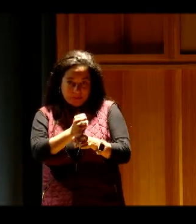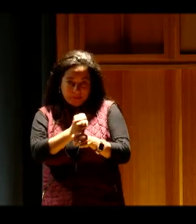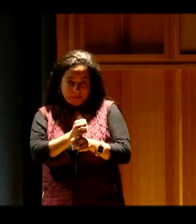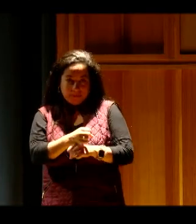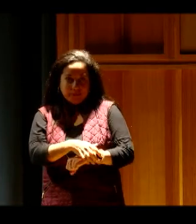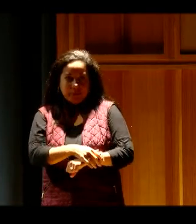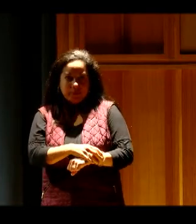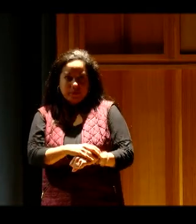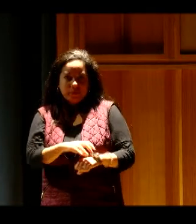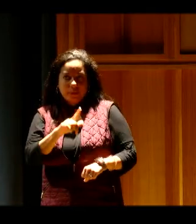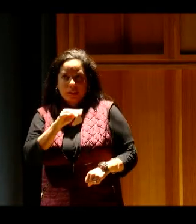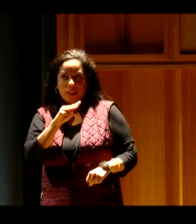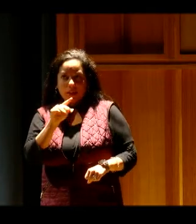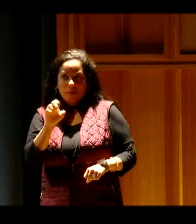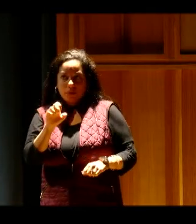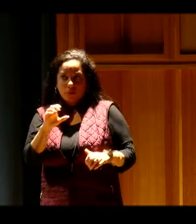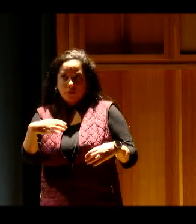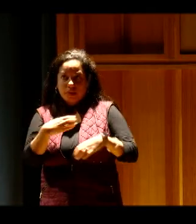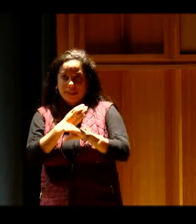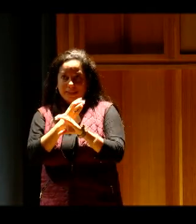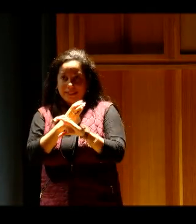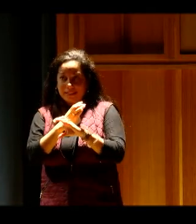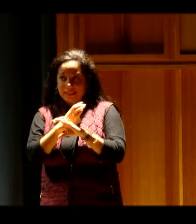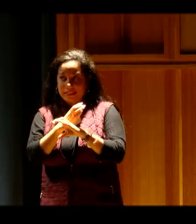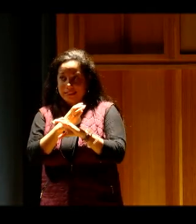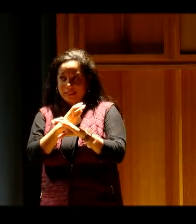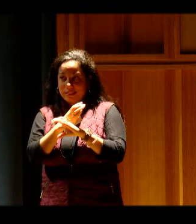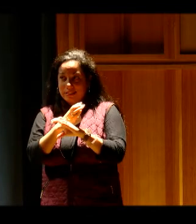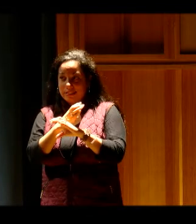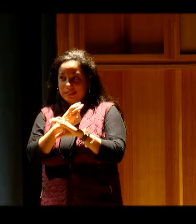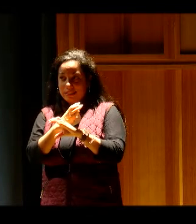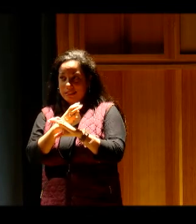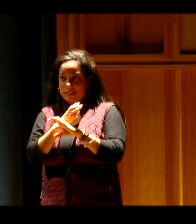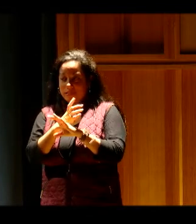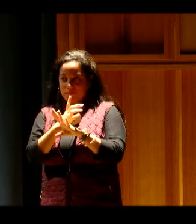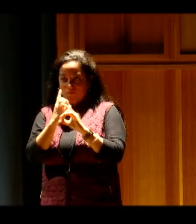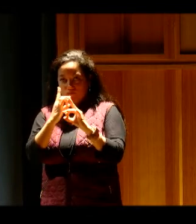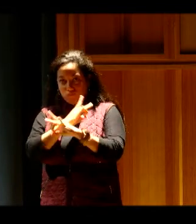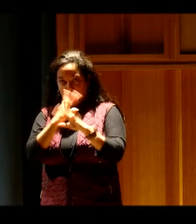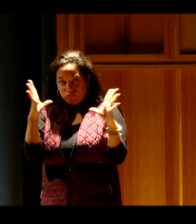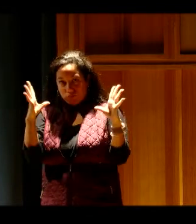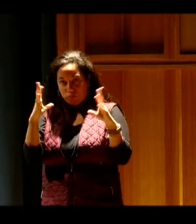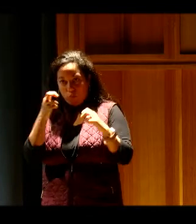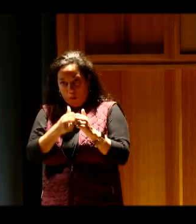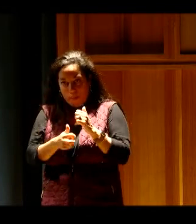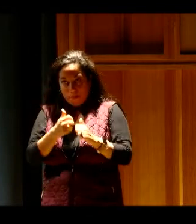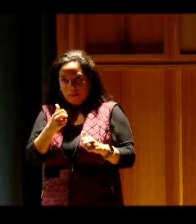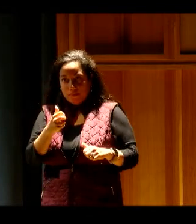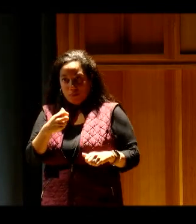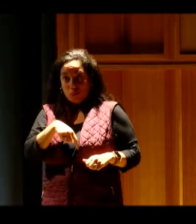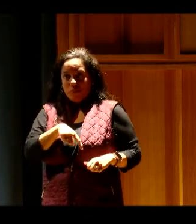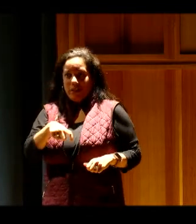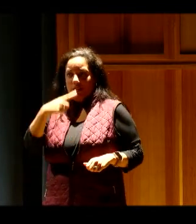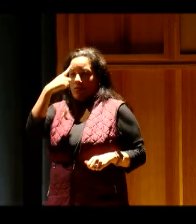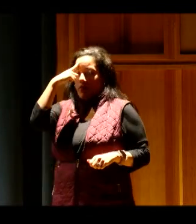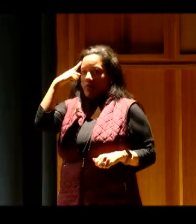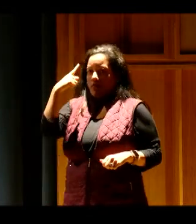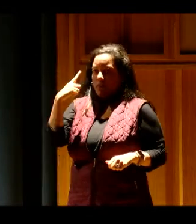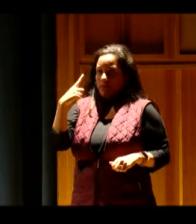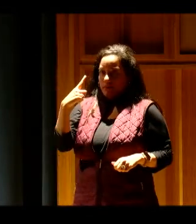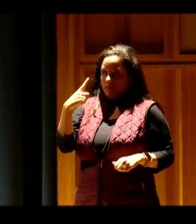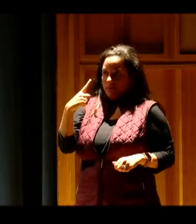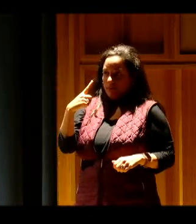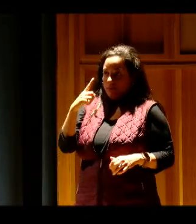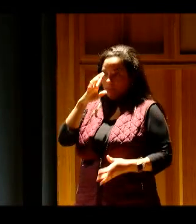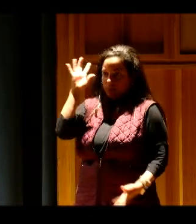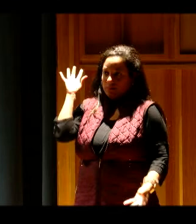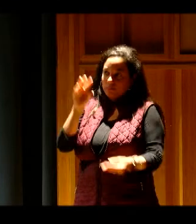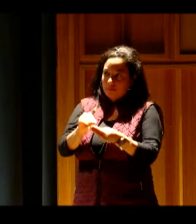The climate crisis is a super wicked problem and we need to think really comprehensively,